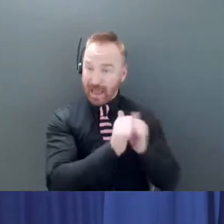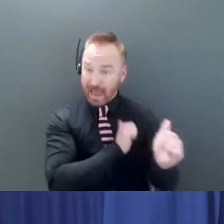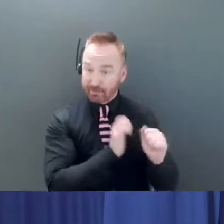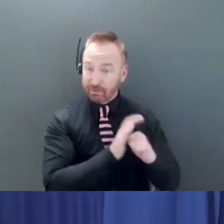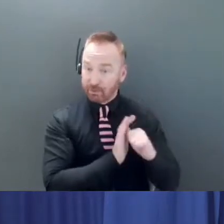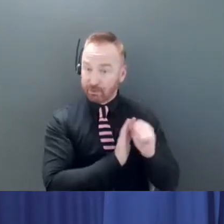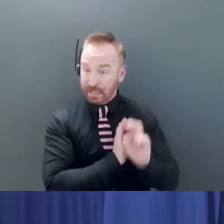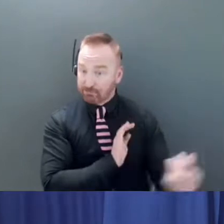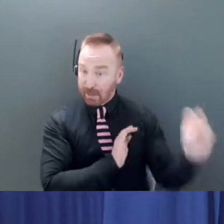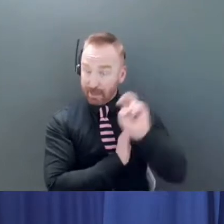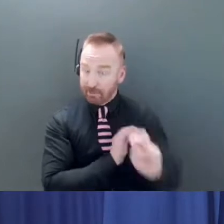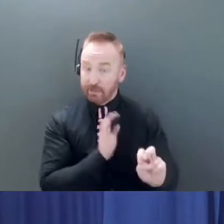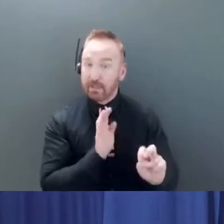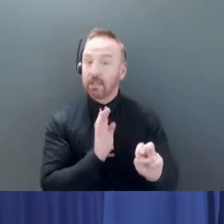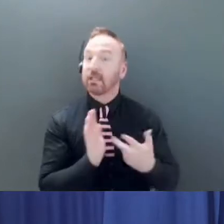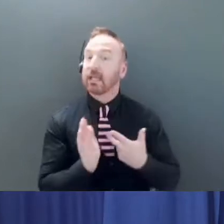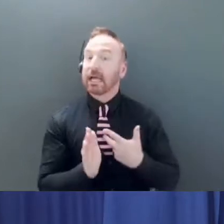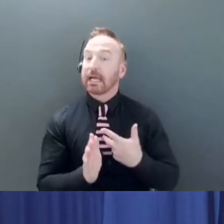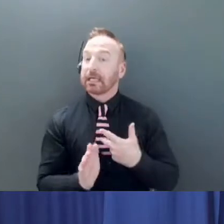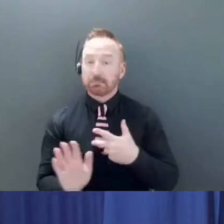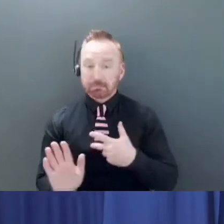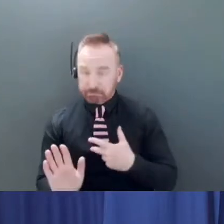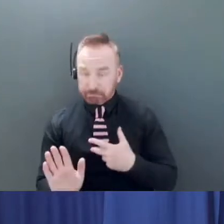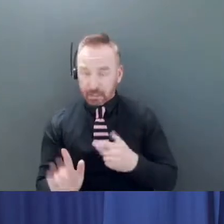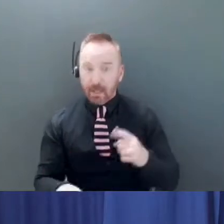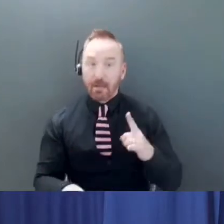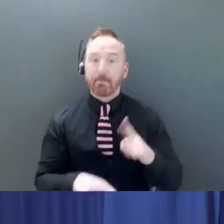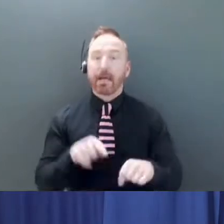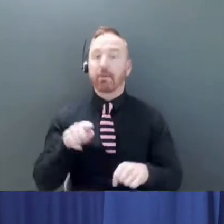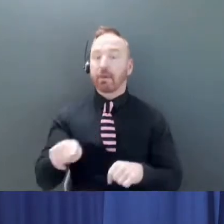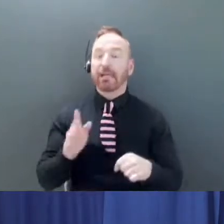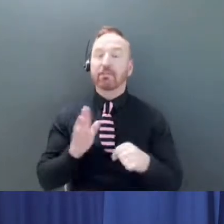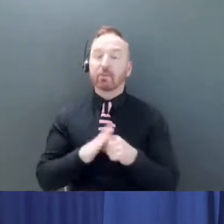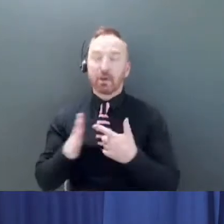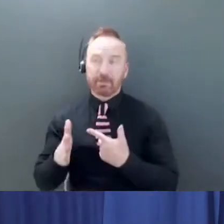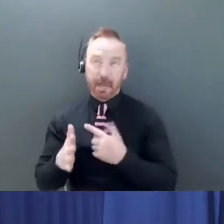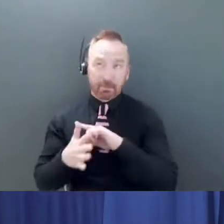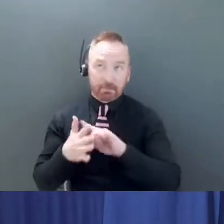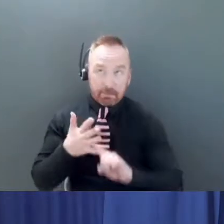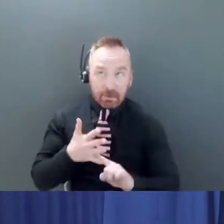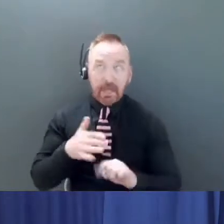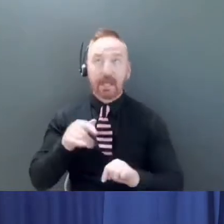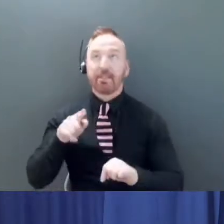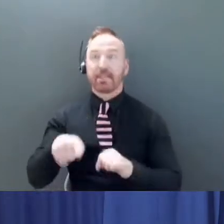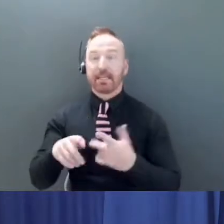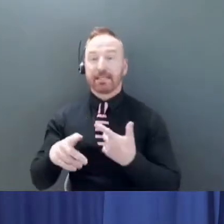liftings and the rationale a few times now. For the easements on the masking mandate and the quarantine requirements, these are based on